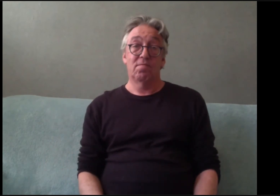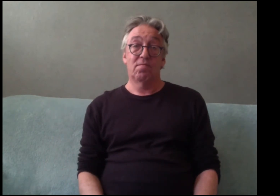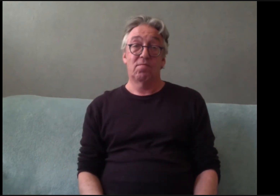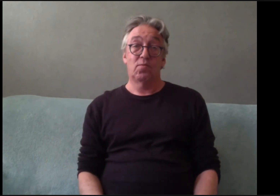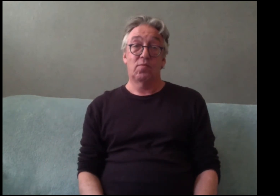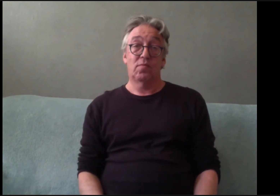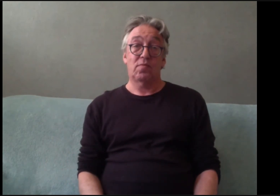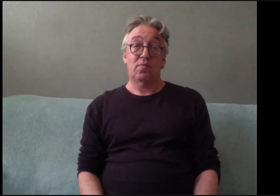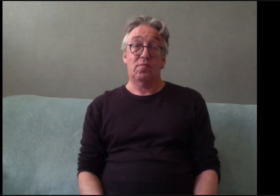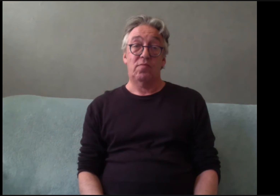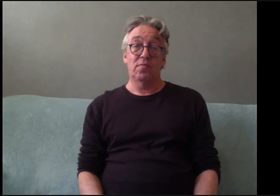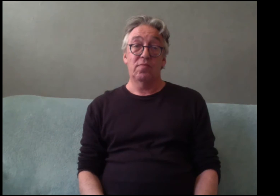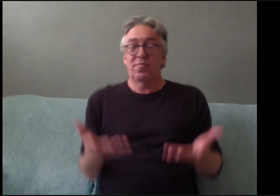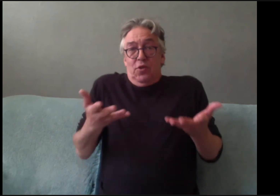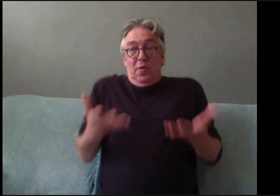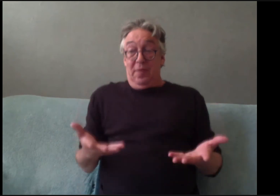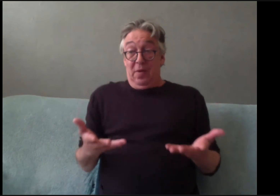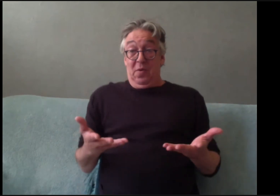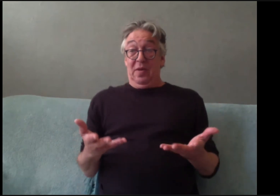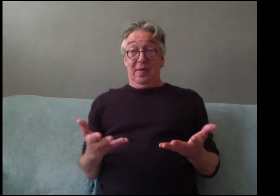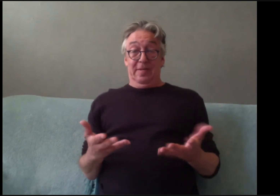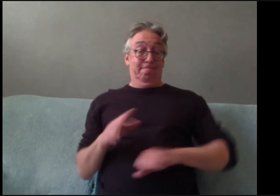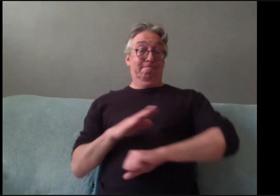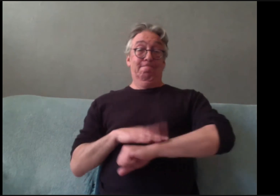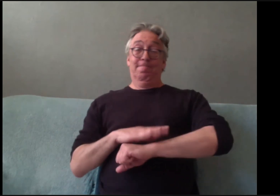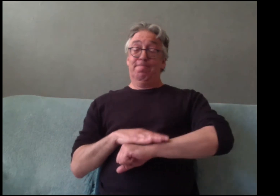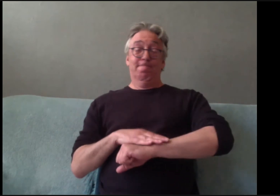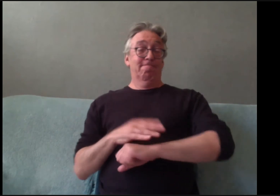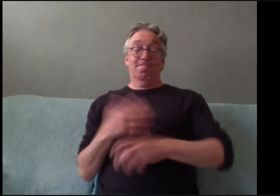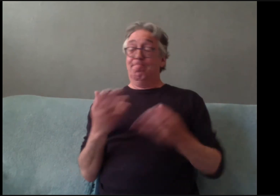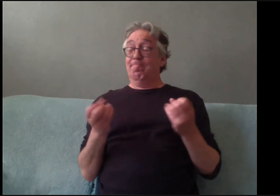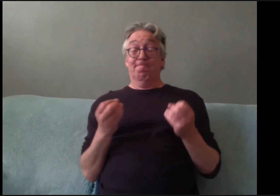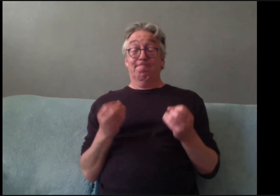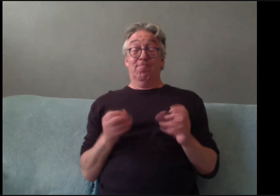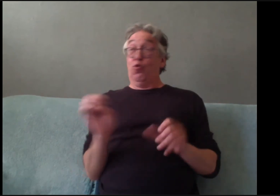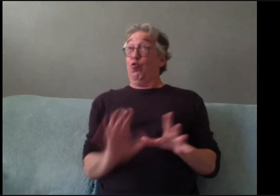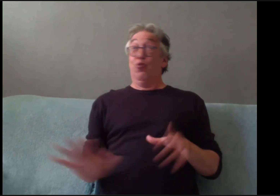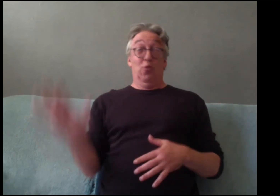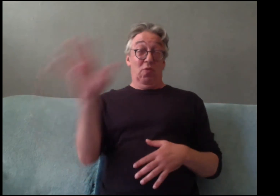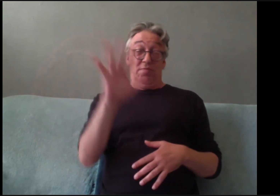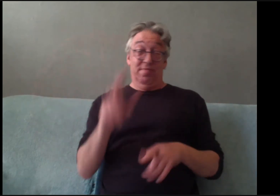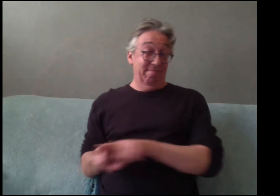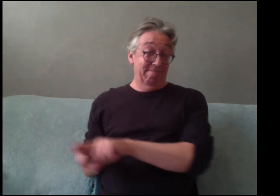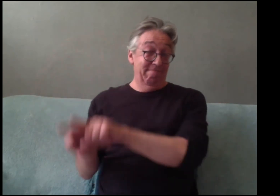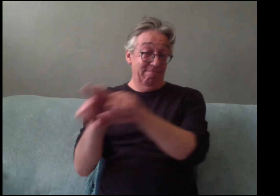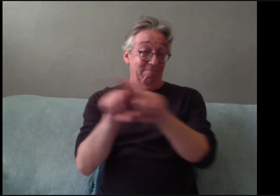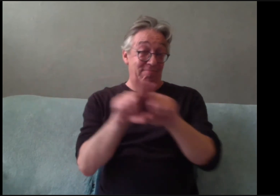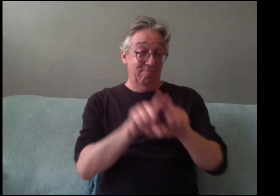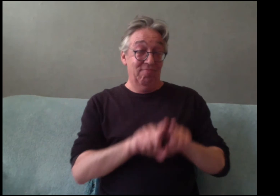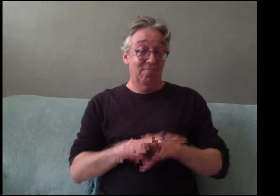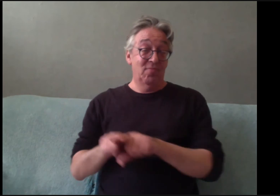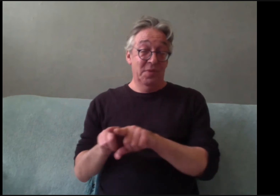for many families in Europe who support autistic people